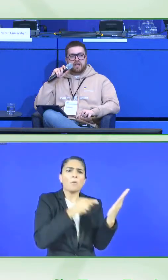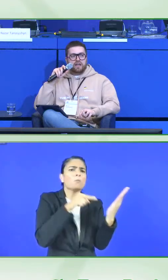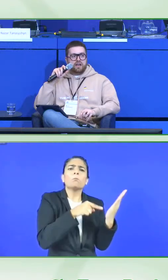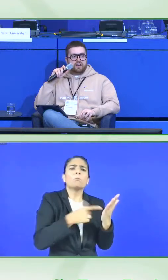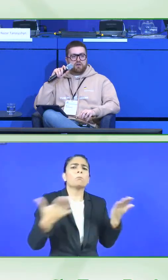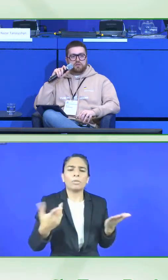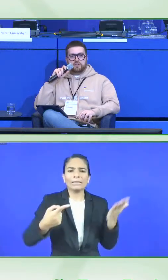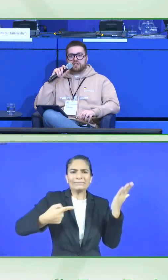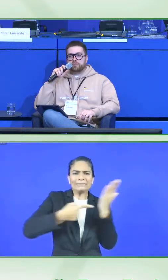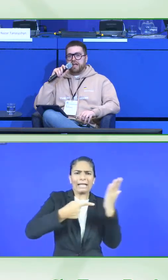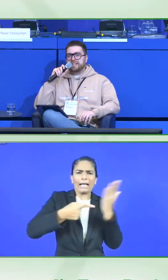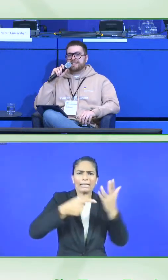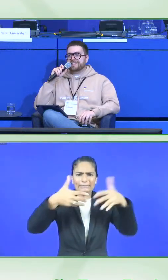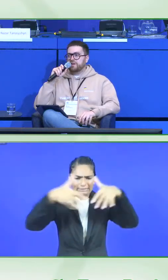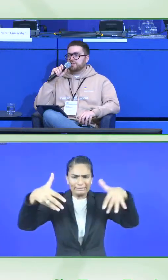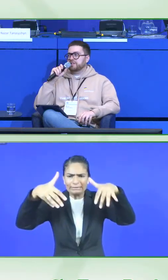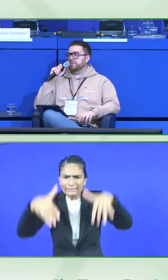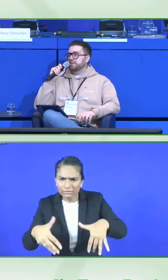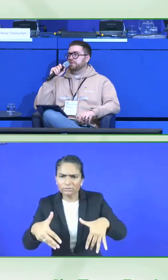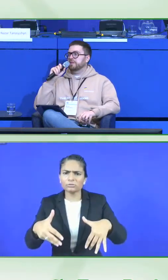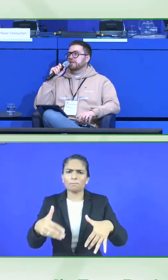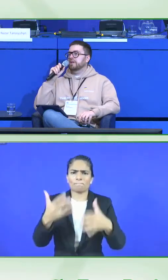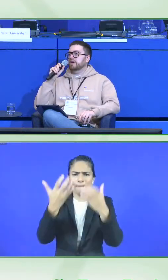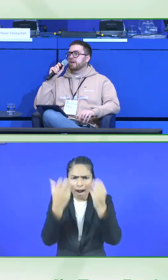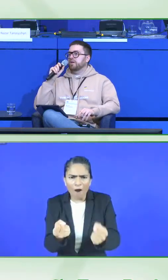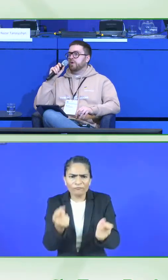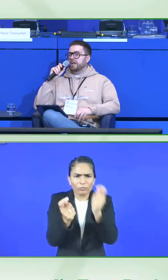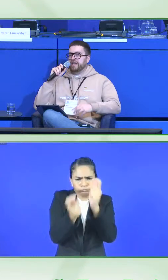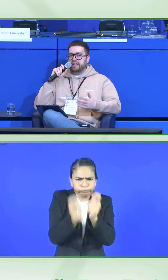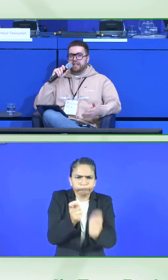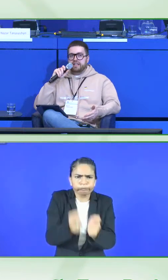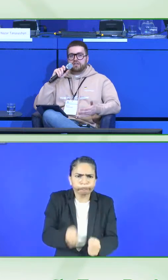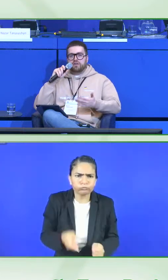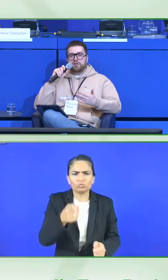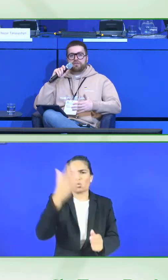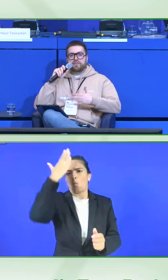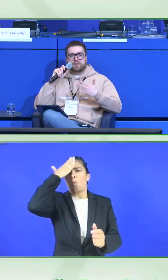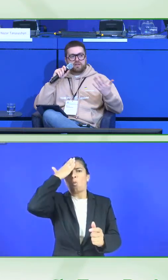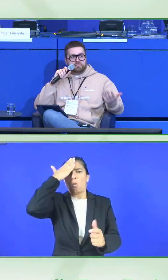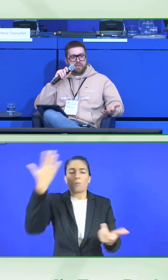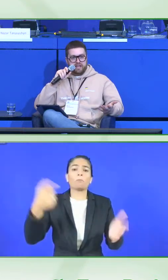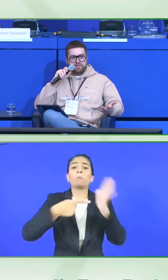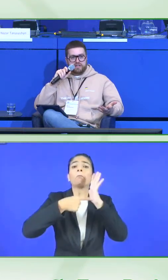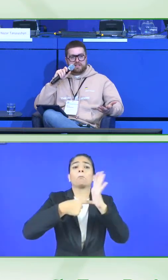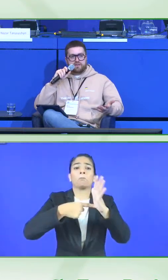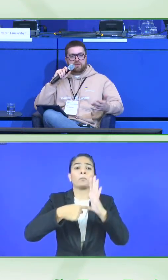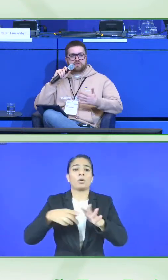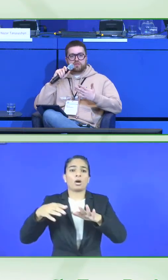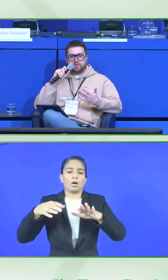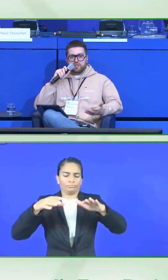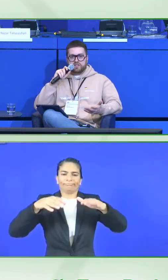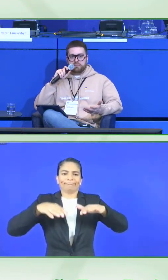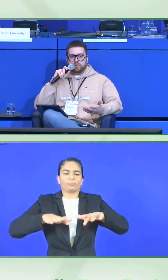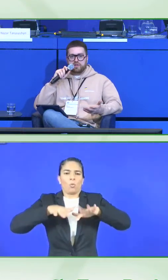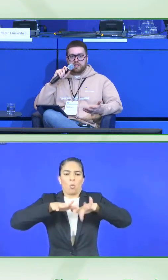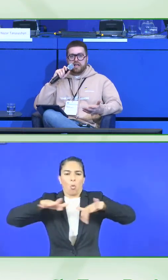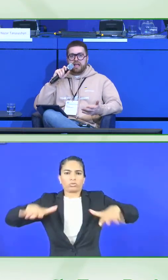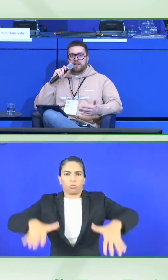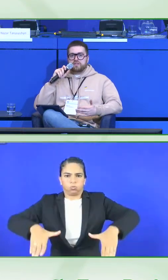There is a system about children, support, there is system about electronic case management,